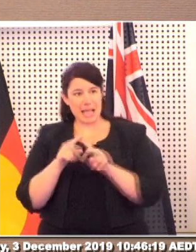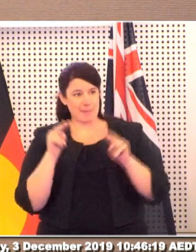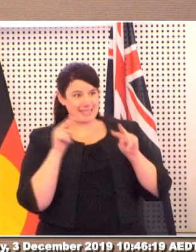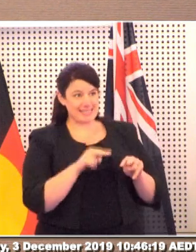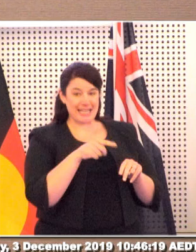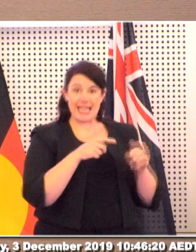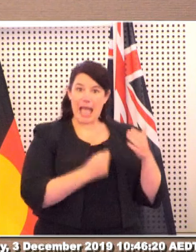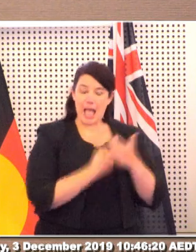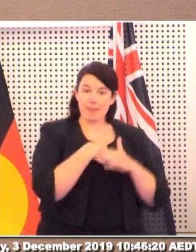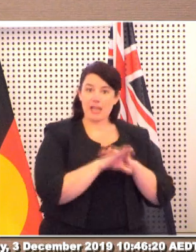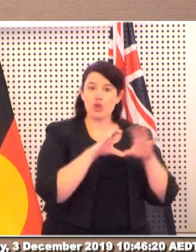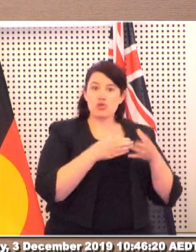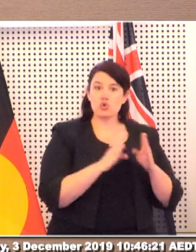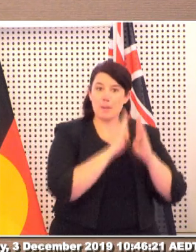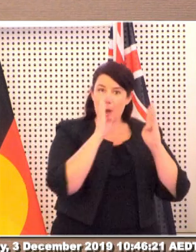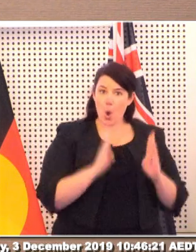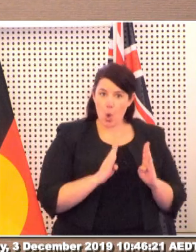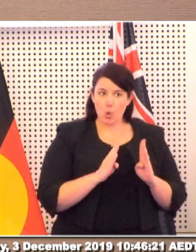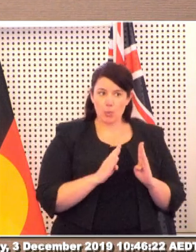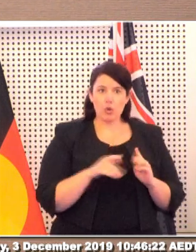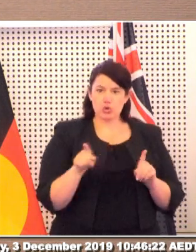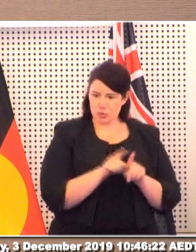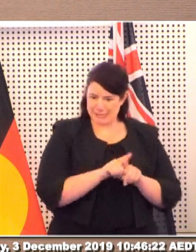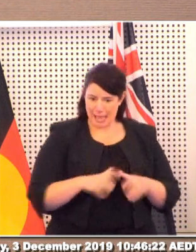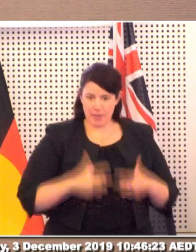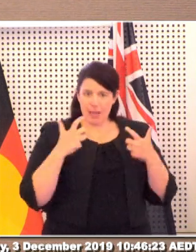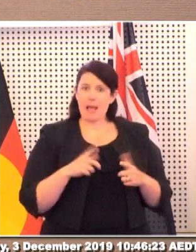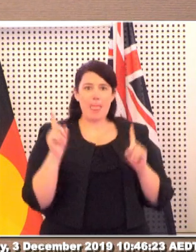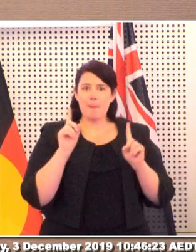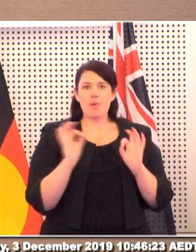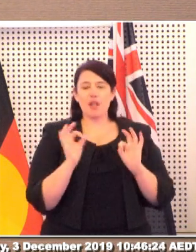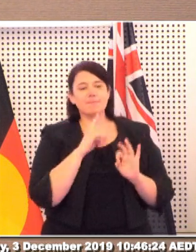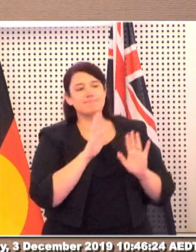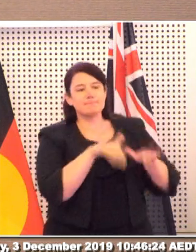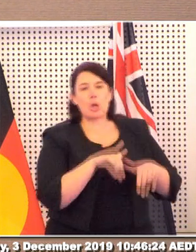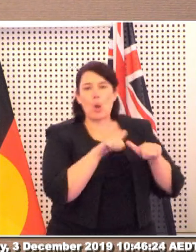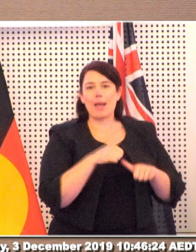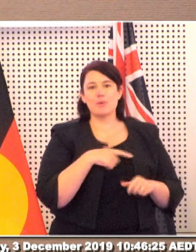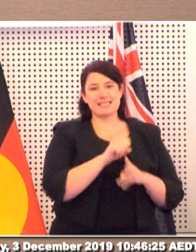in group homes and which the law says is okay to occur in group homes, it can occur on regular bases,